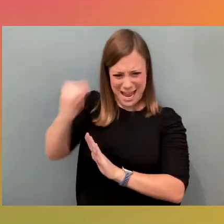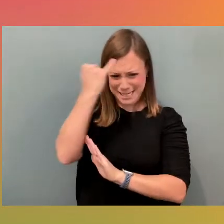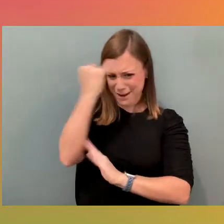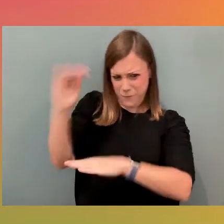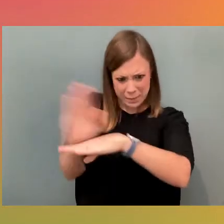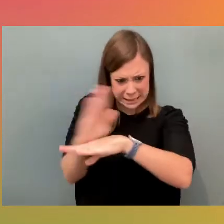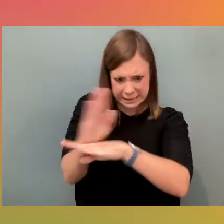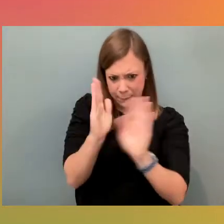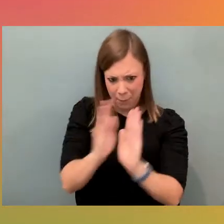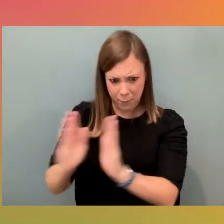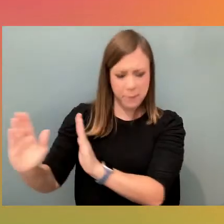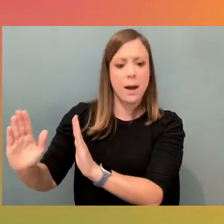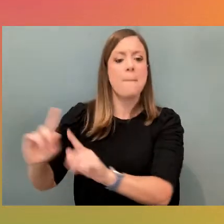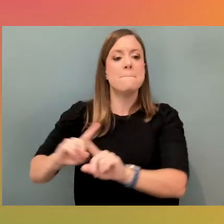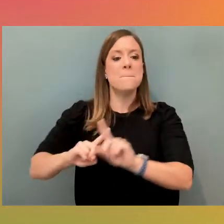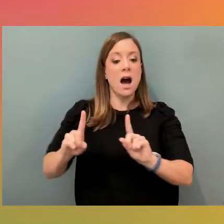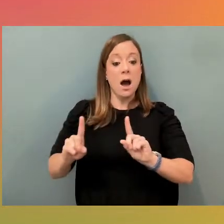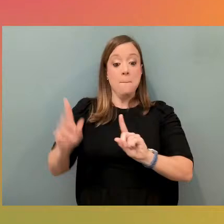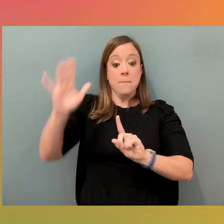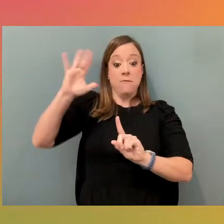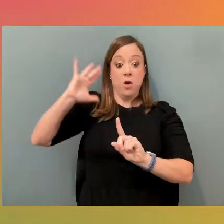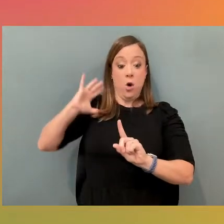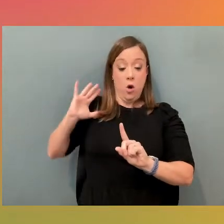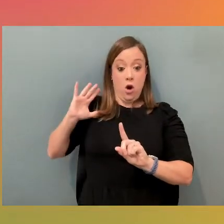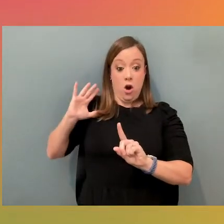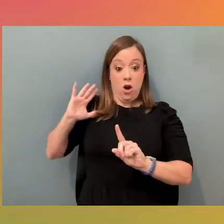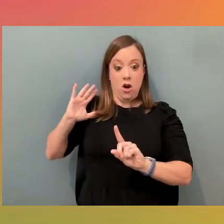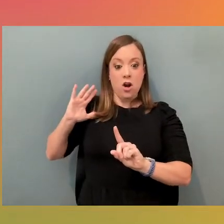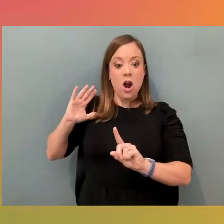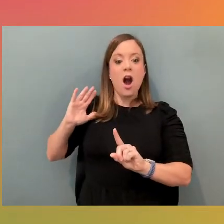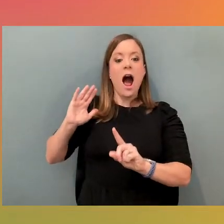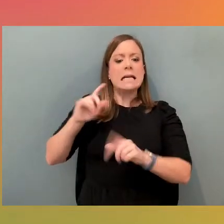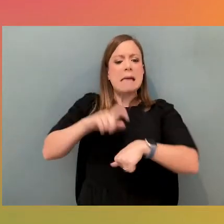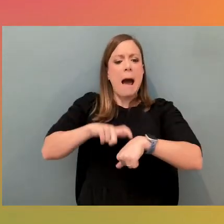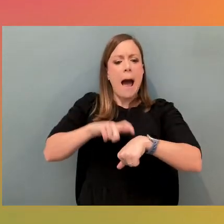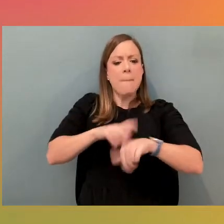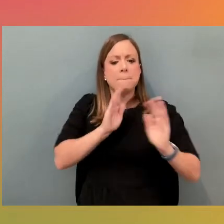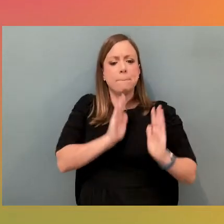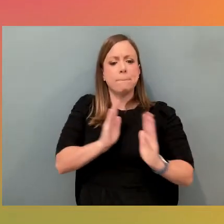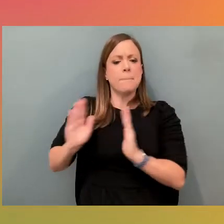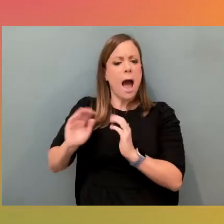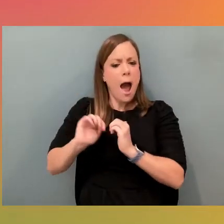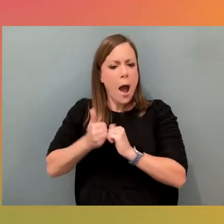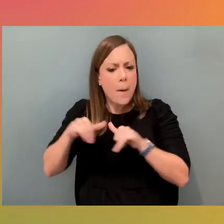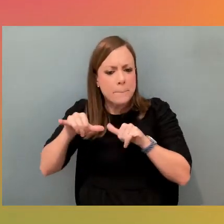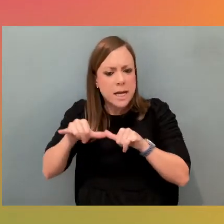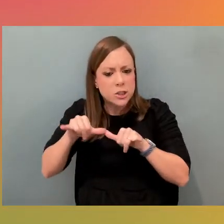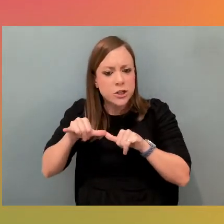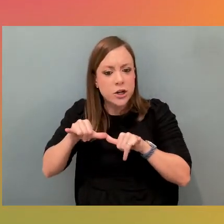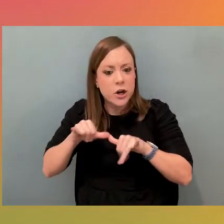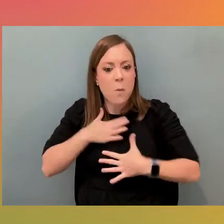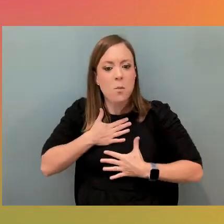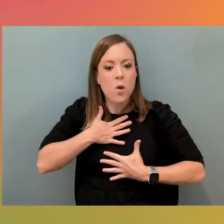A CONCEPT BUT WE ARE SENT TO THIS WORLD WITH THE NUMBER OF